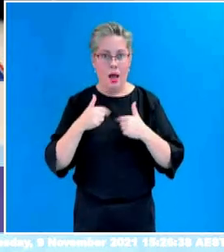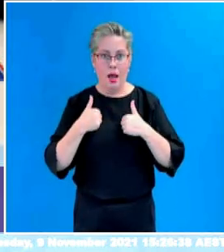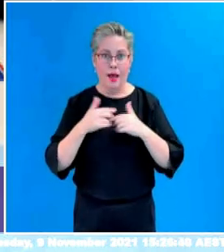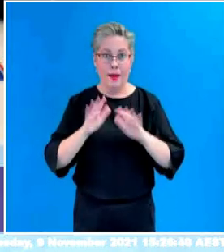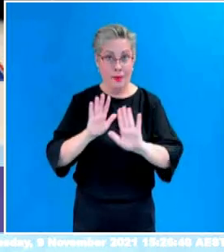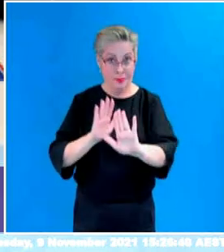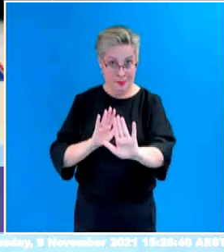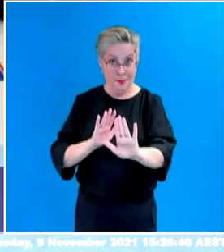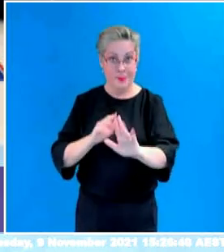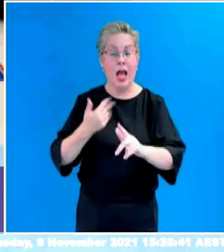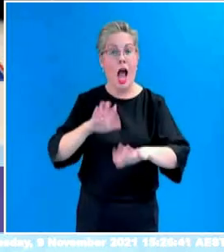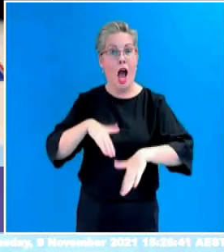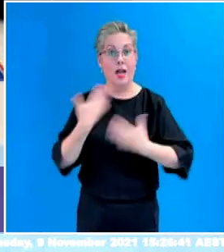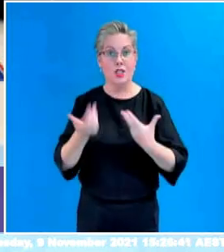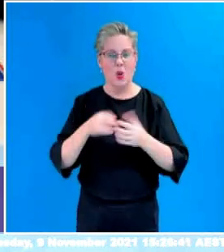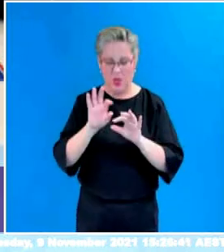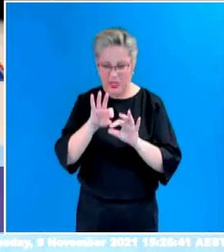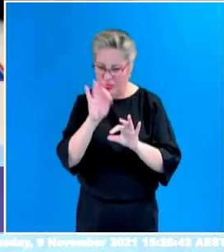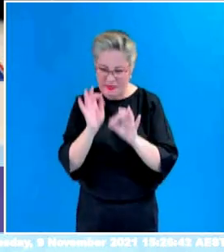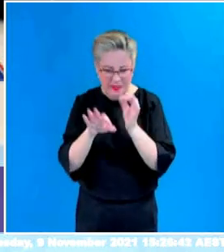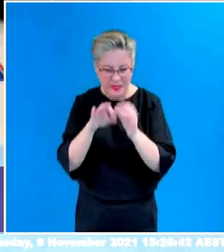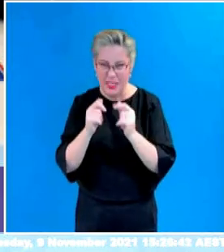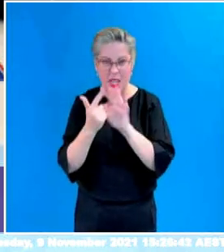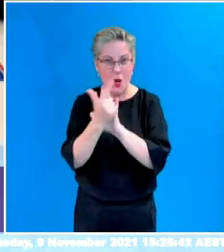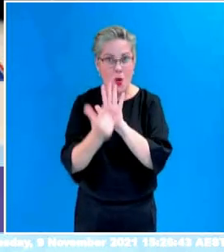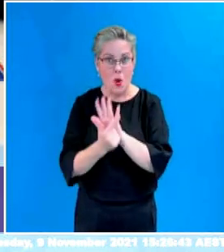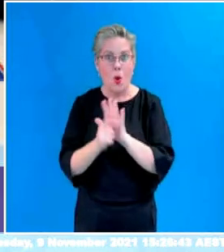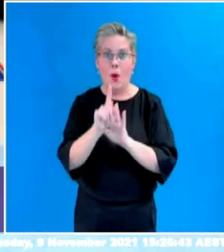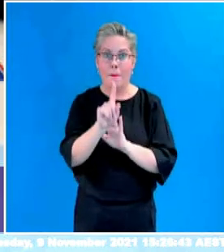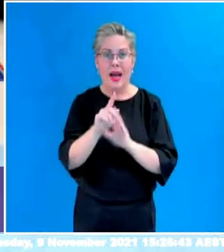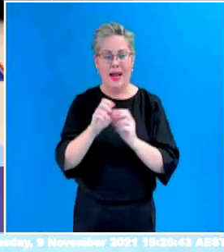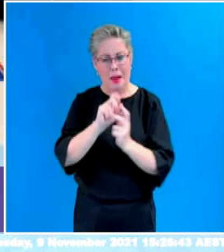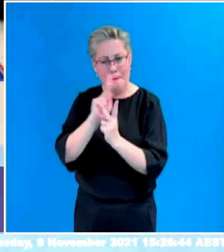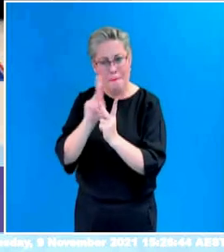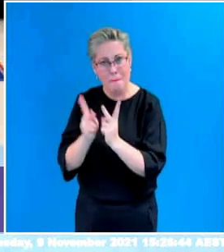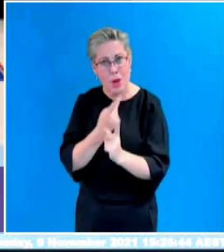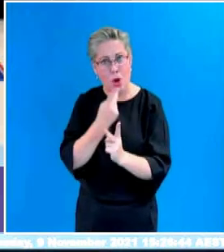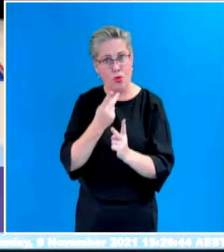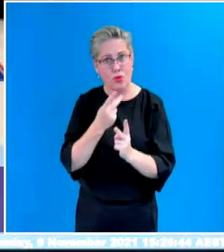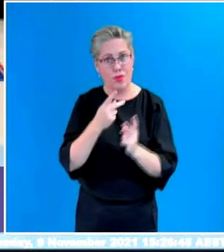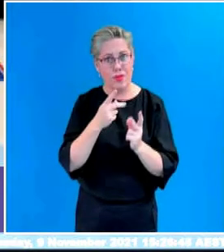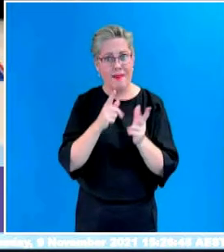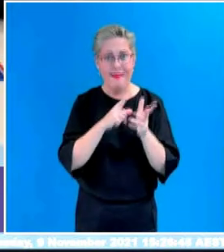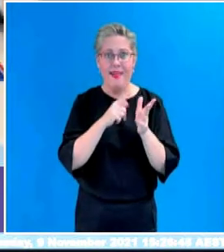Both those Acts require an analysis of causation and so we don't have a